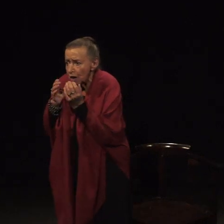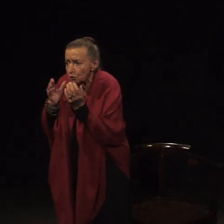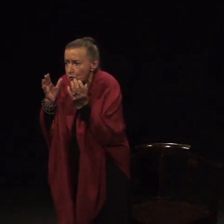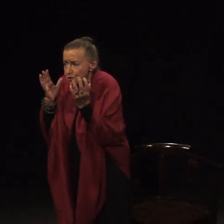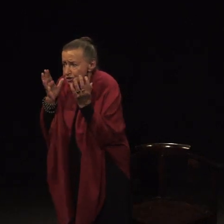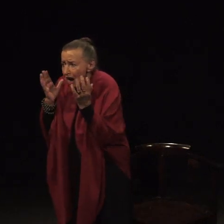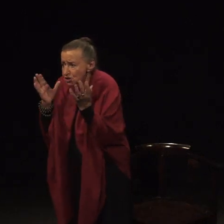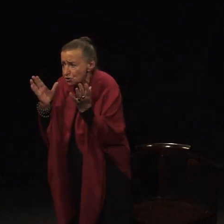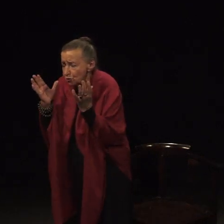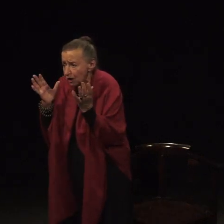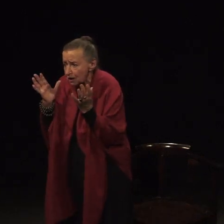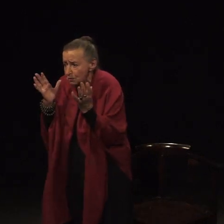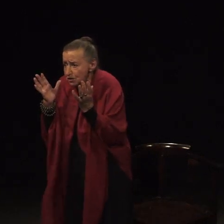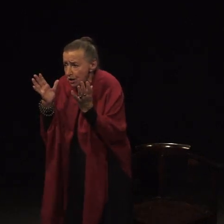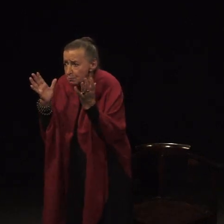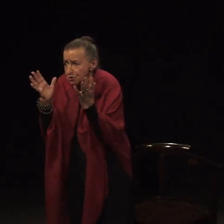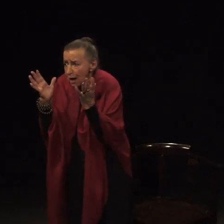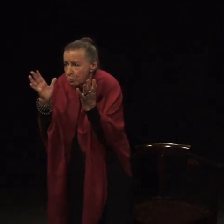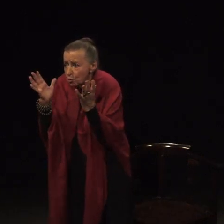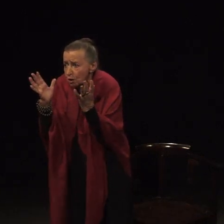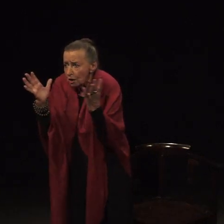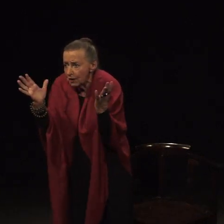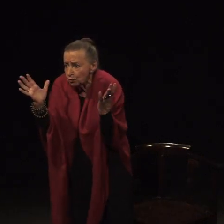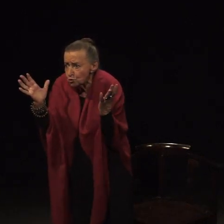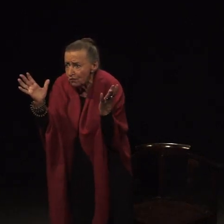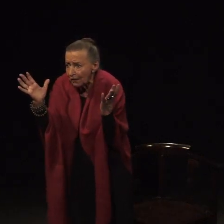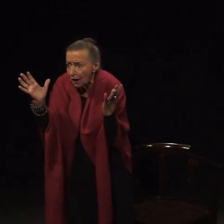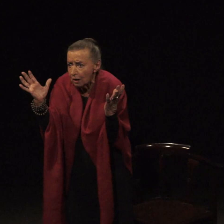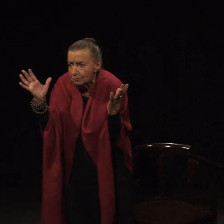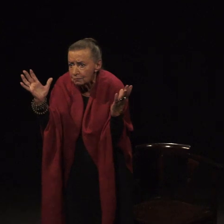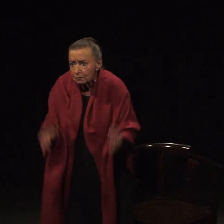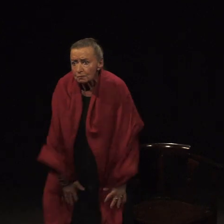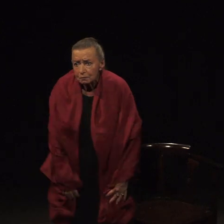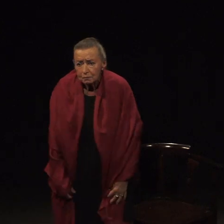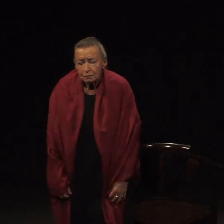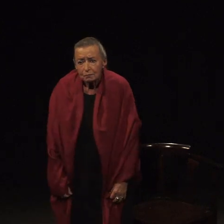at once the awful secret lay in evidence. She was wearing rouge!